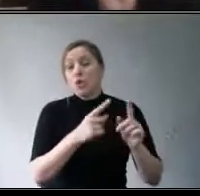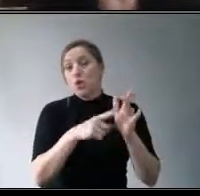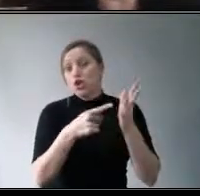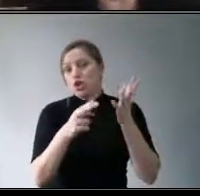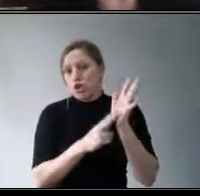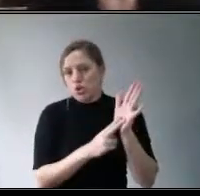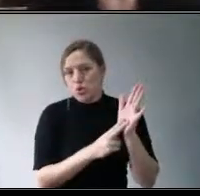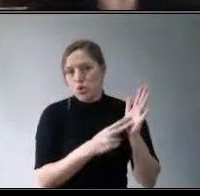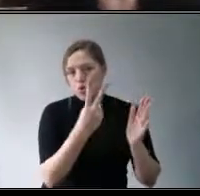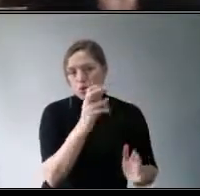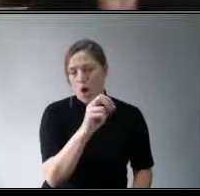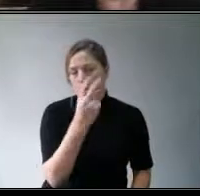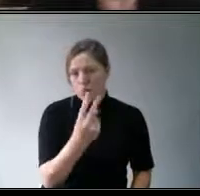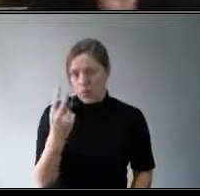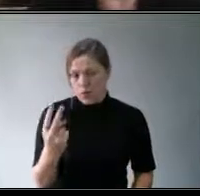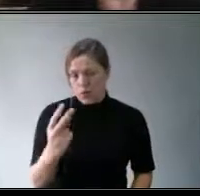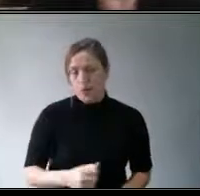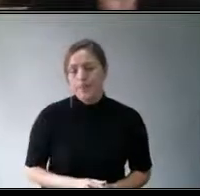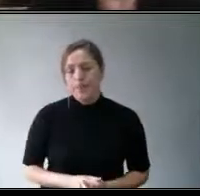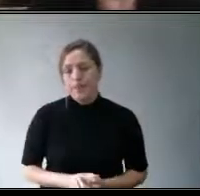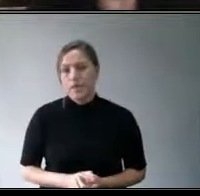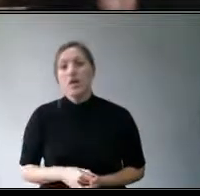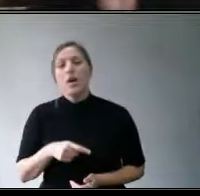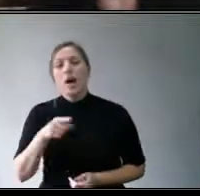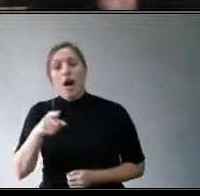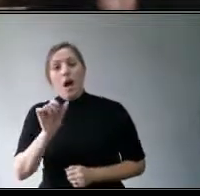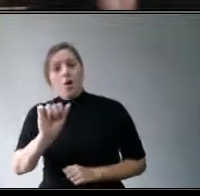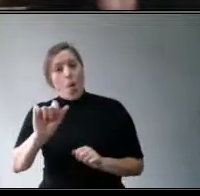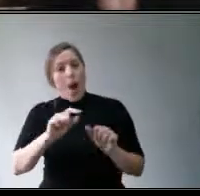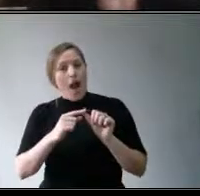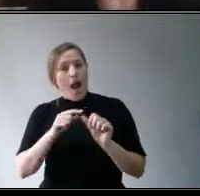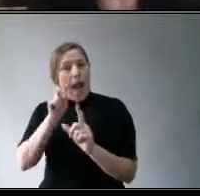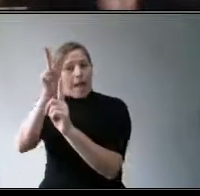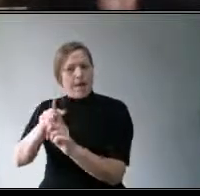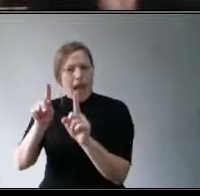questions in the application form around that because you know we're here to support them but